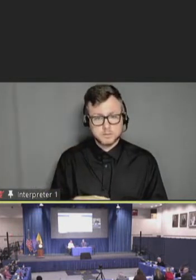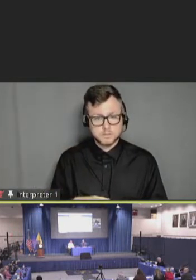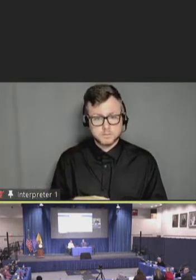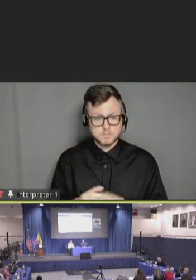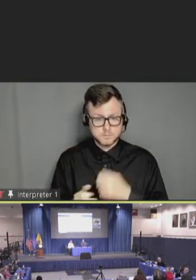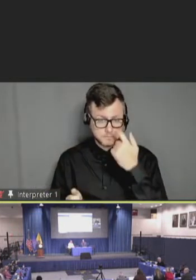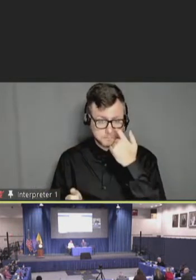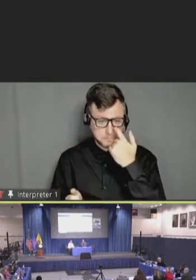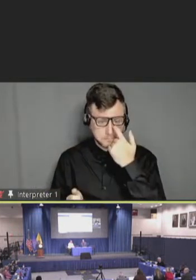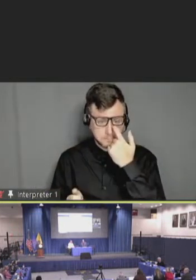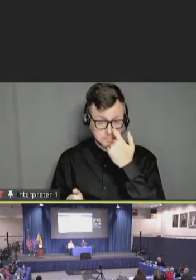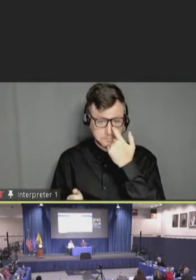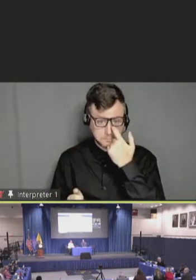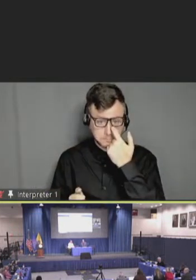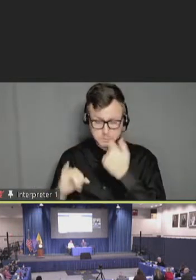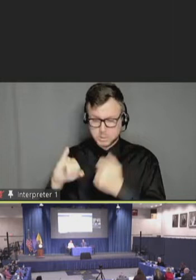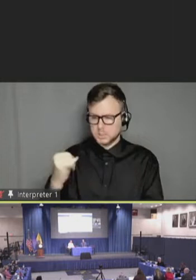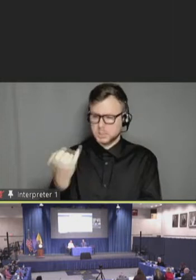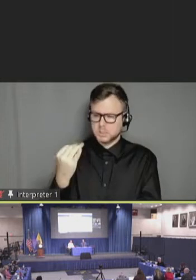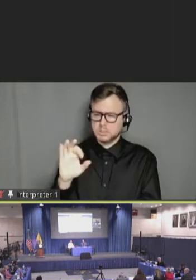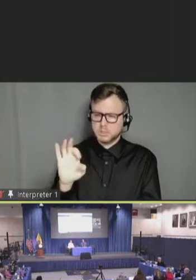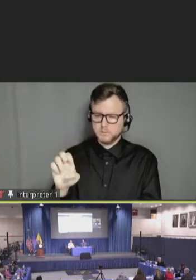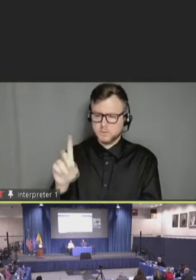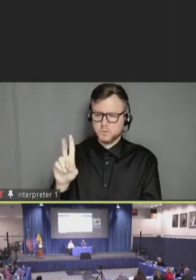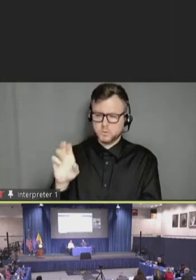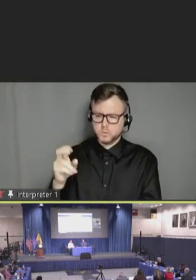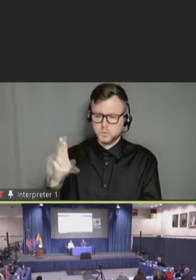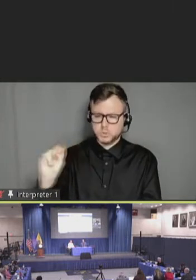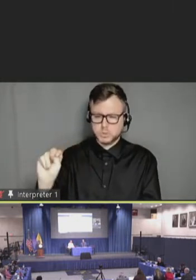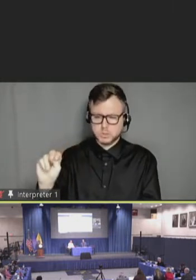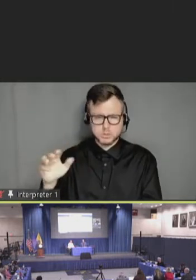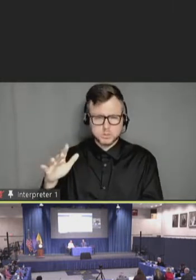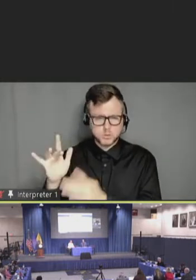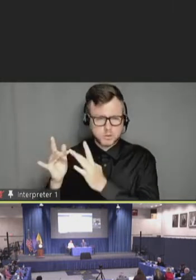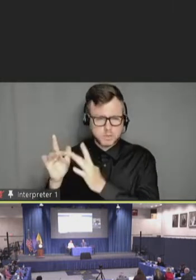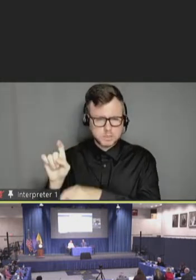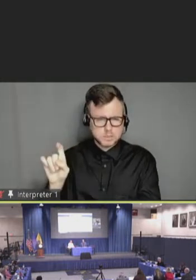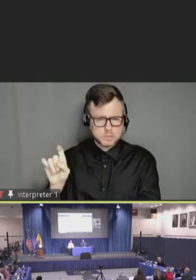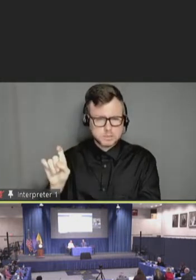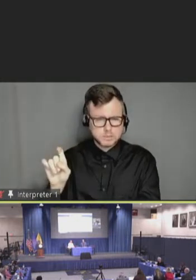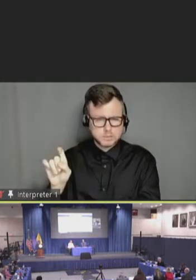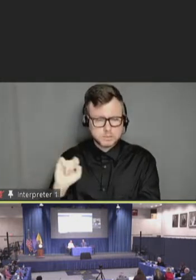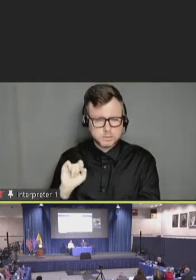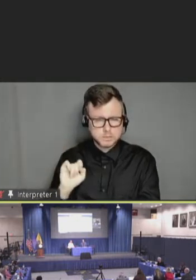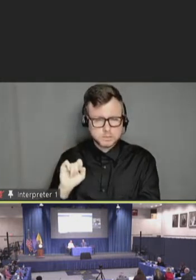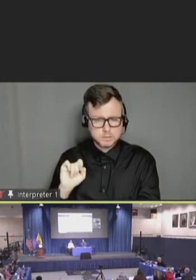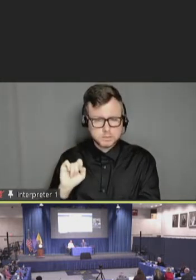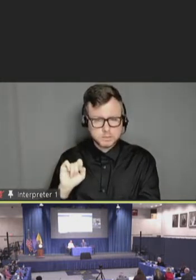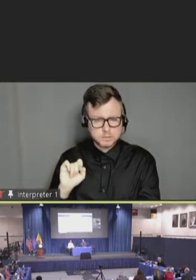Ann Aikin: Is Jeff Duchin on the line?